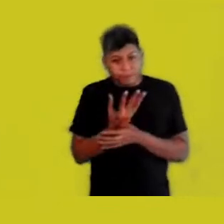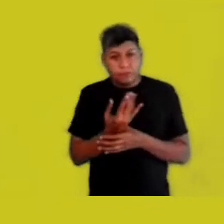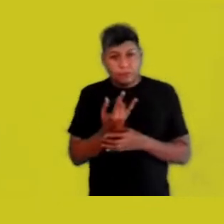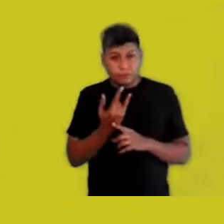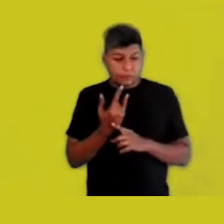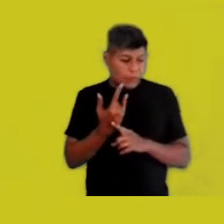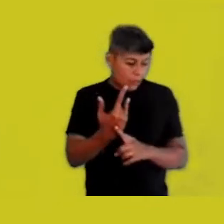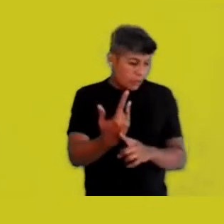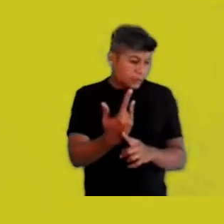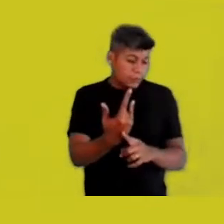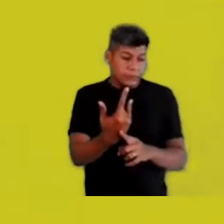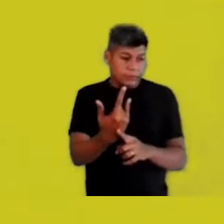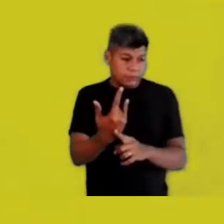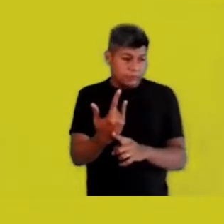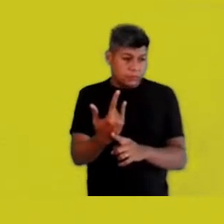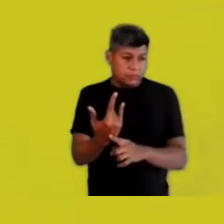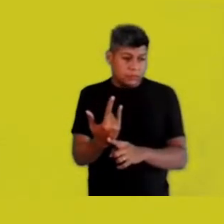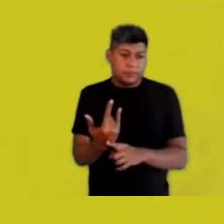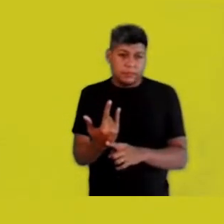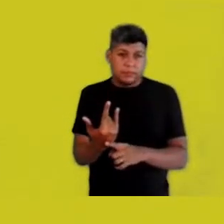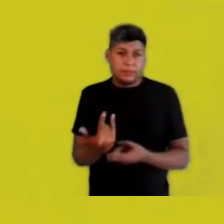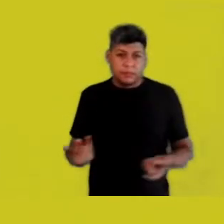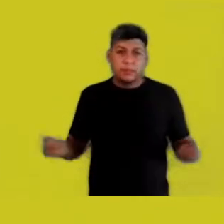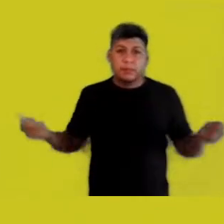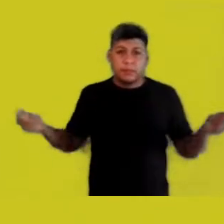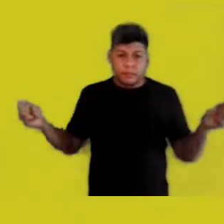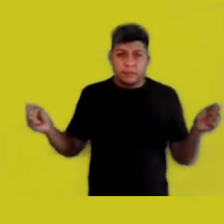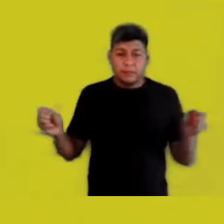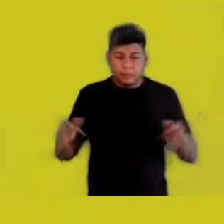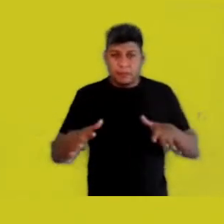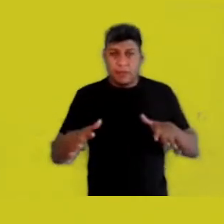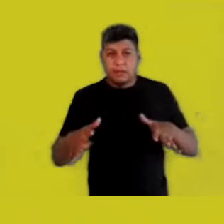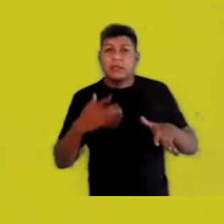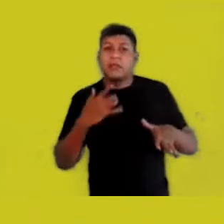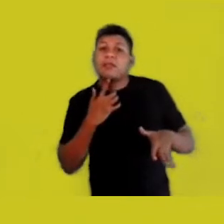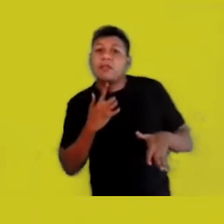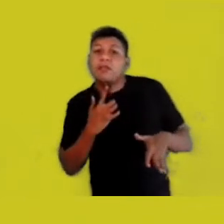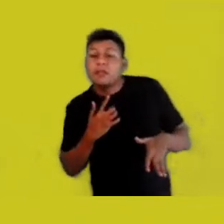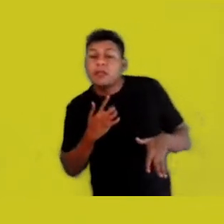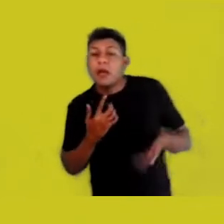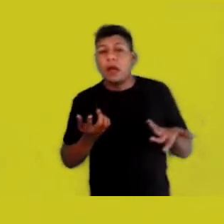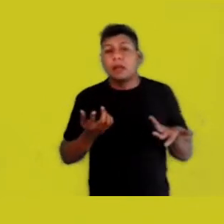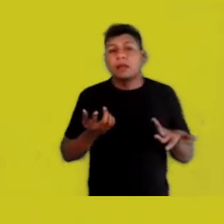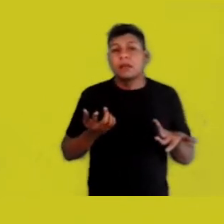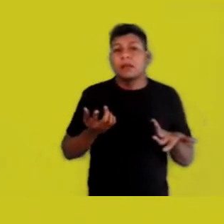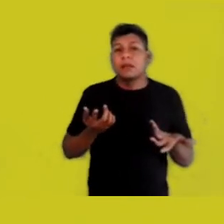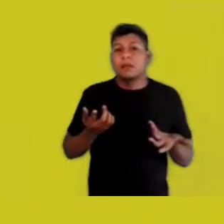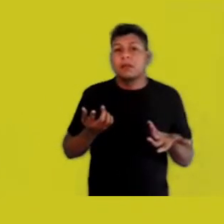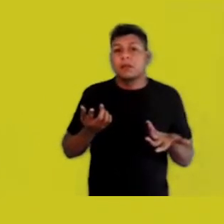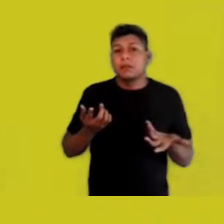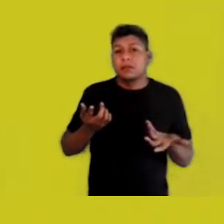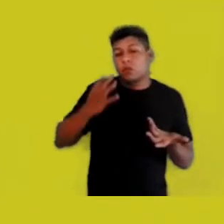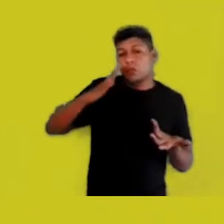Magic doesn’t stem from the quantification and transformation of desire into a phantasmagoria: Instagram, PhotoShop.